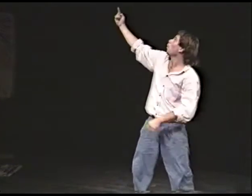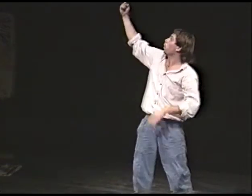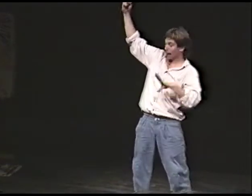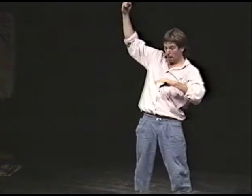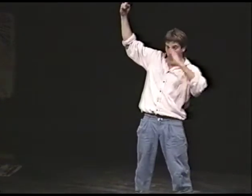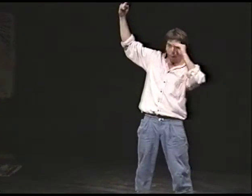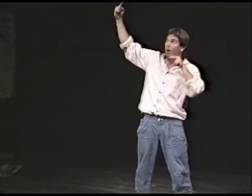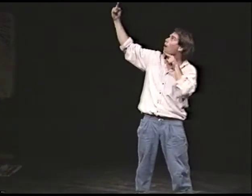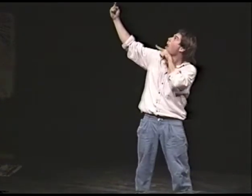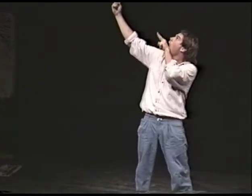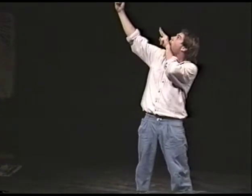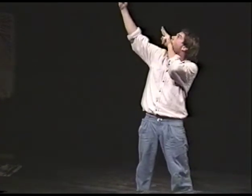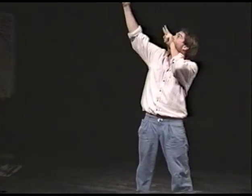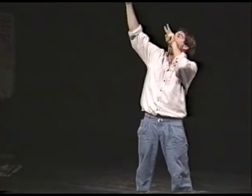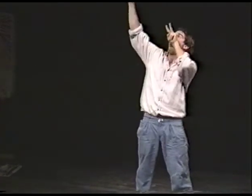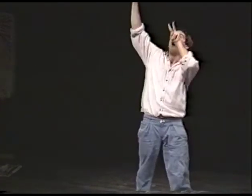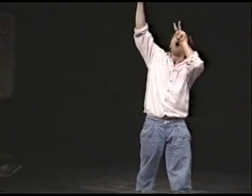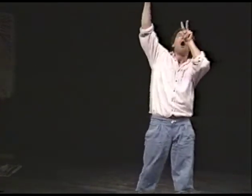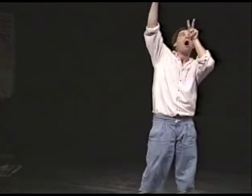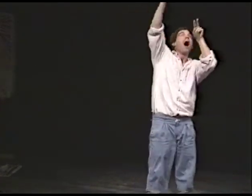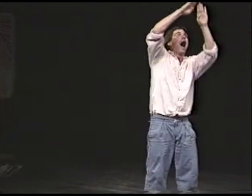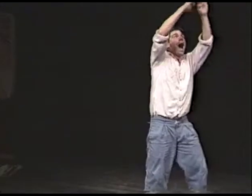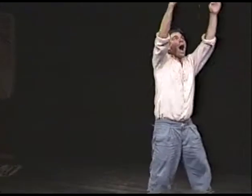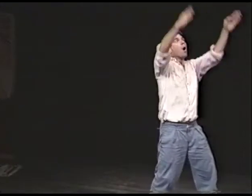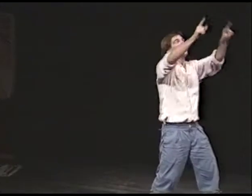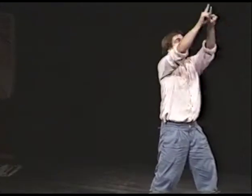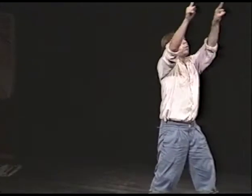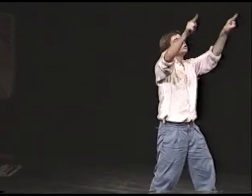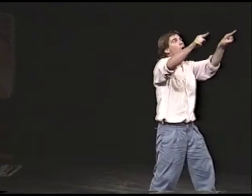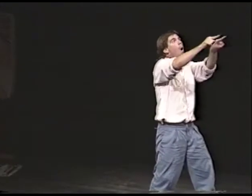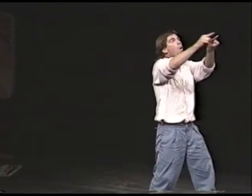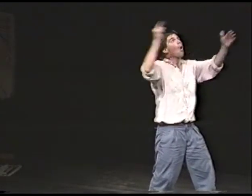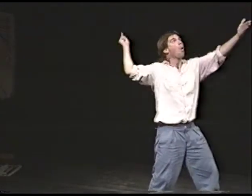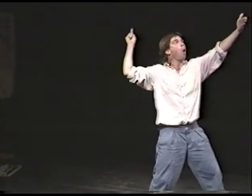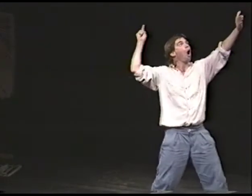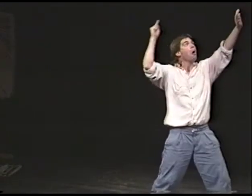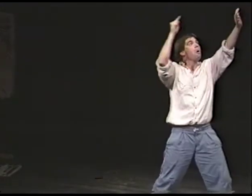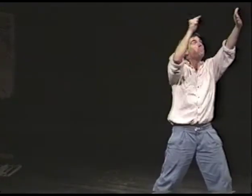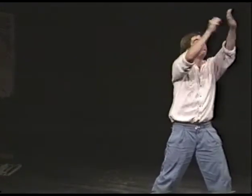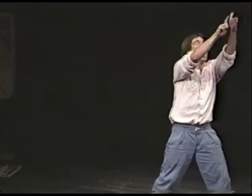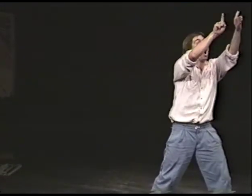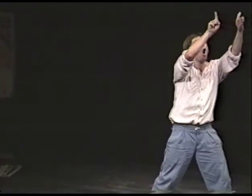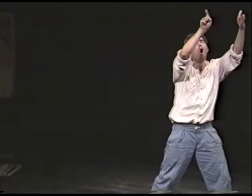and over the eye of the boy. The ball, pulled down by friction,